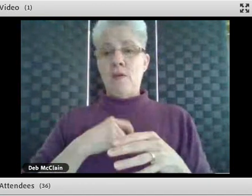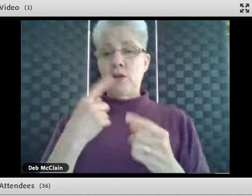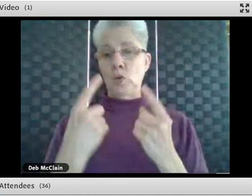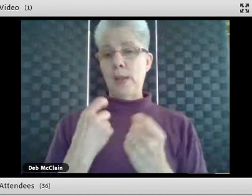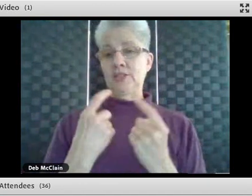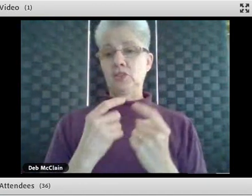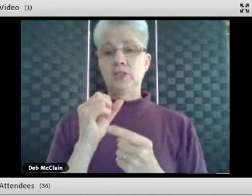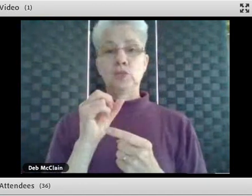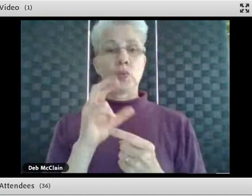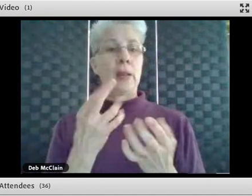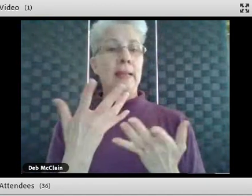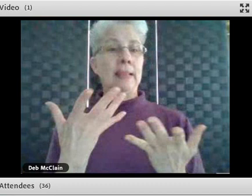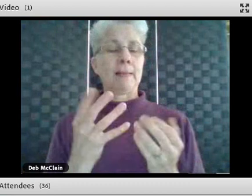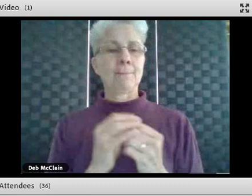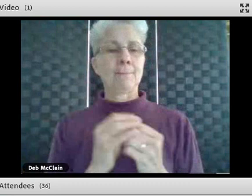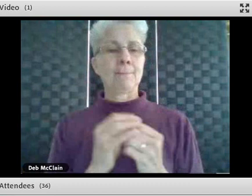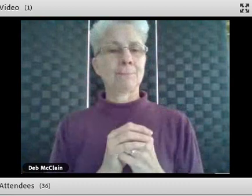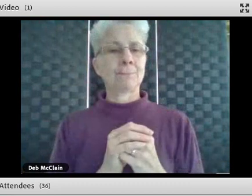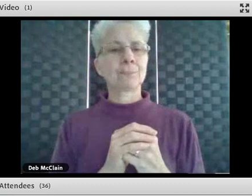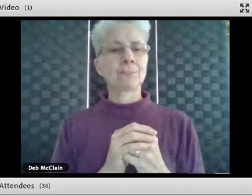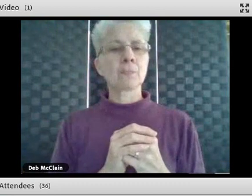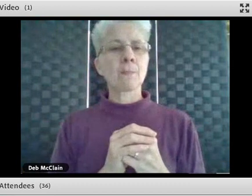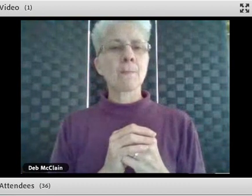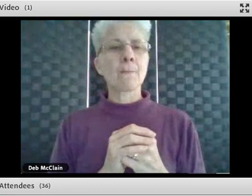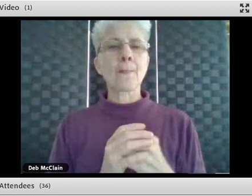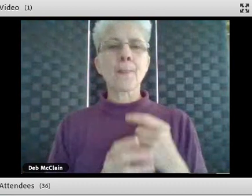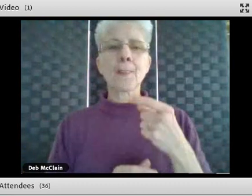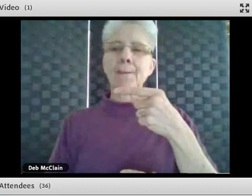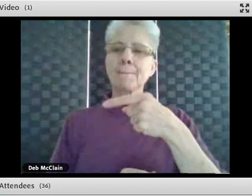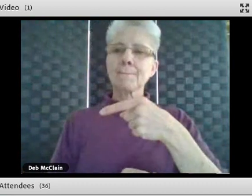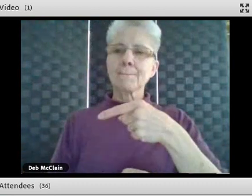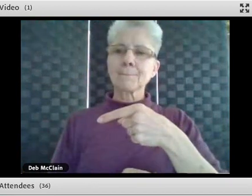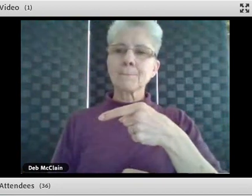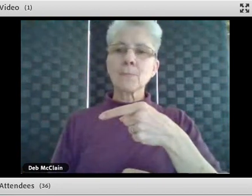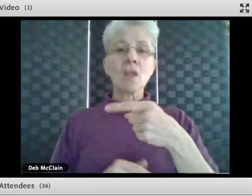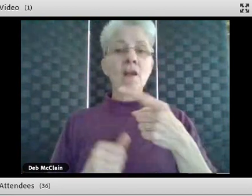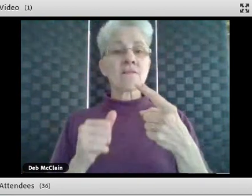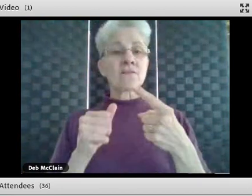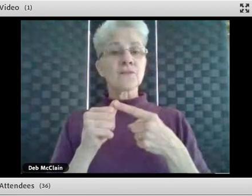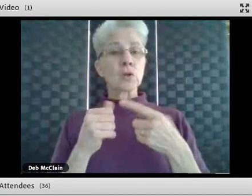or anything about what I'm saying. Okay. So, first things first.